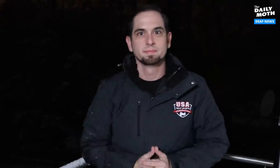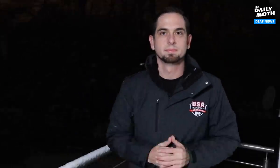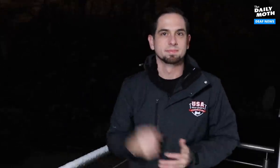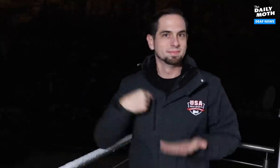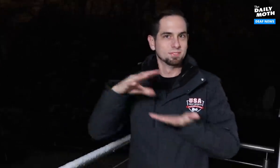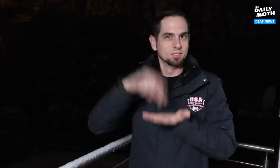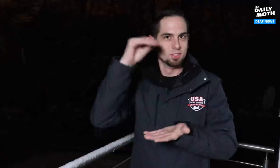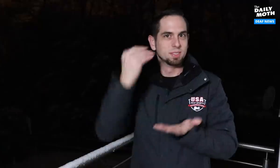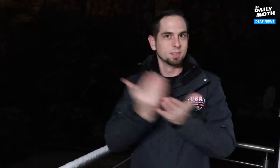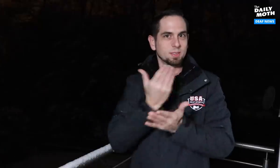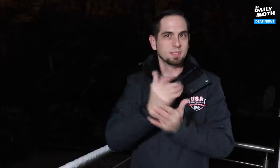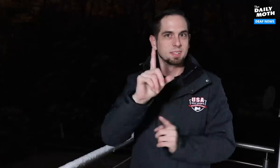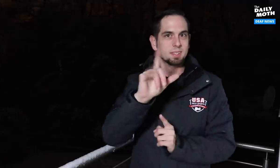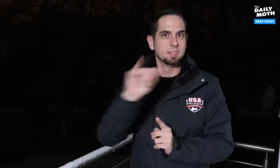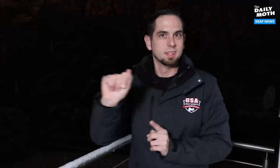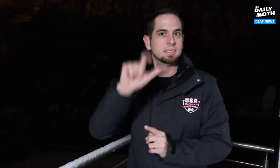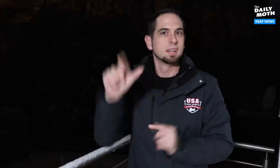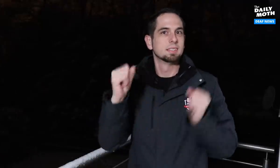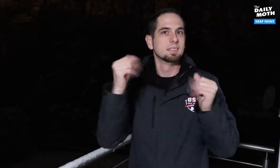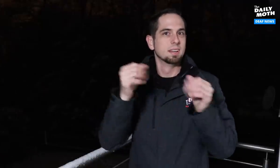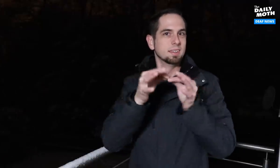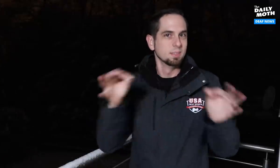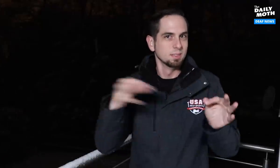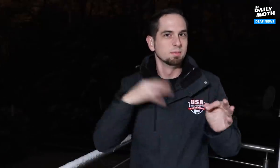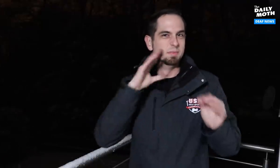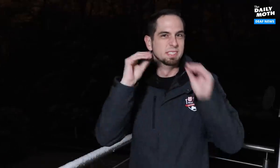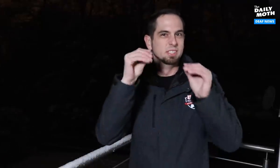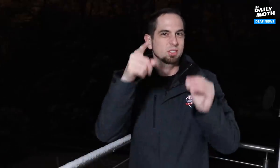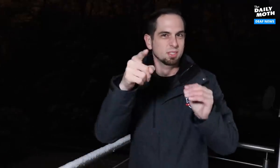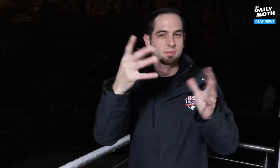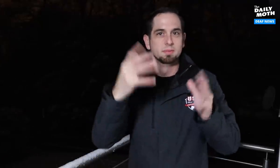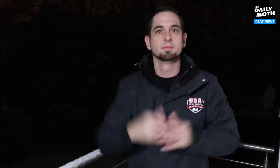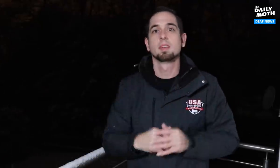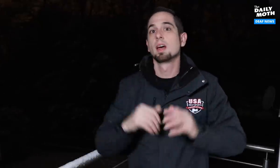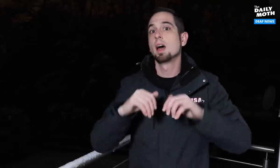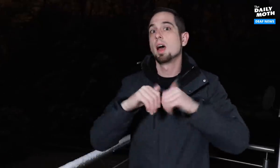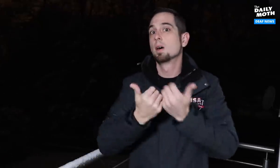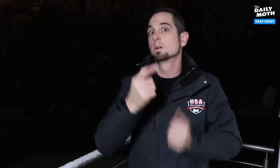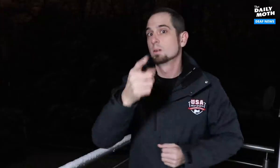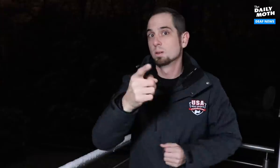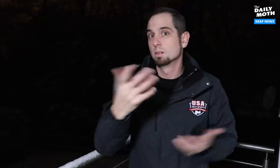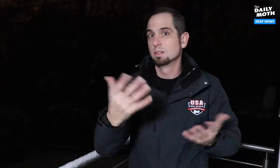I’ve learned some new Italian Sign Language. I will teach you. How are you?